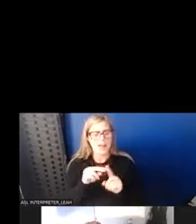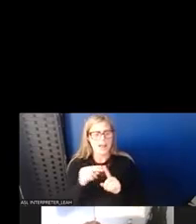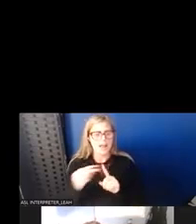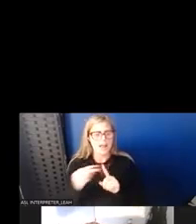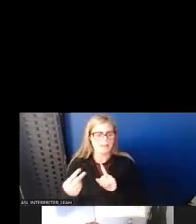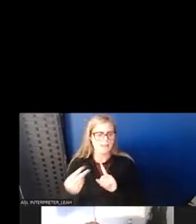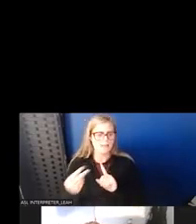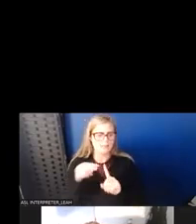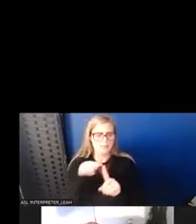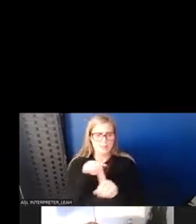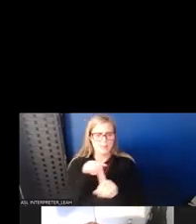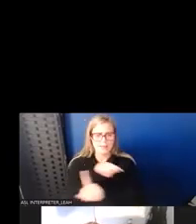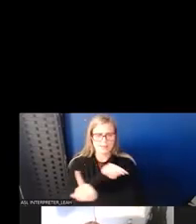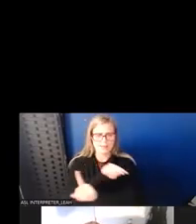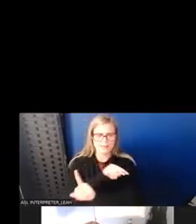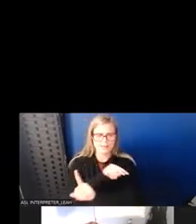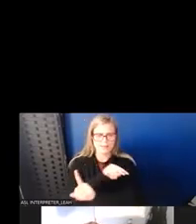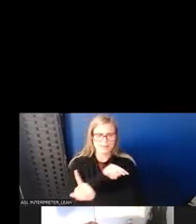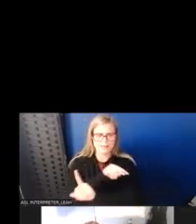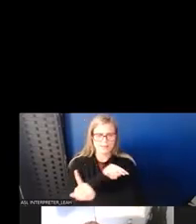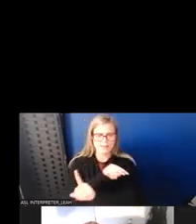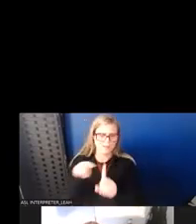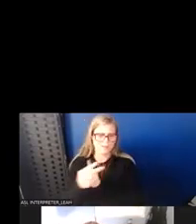One really helpful way of thinking about that is the RACI